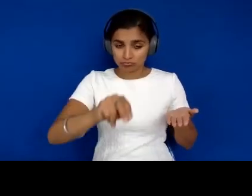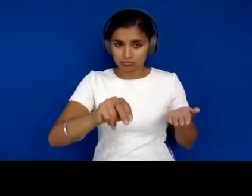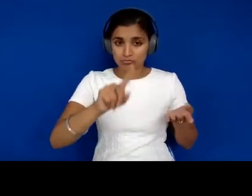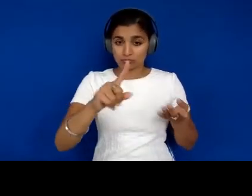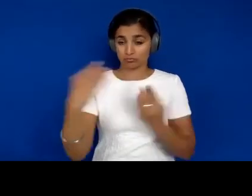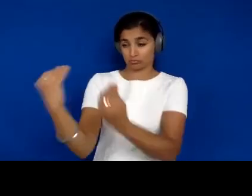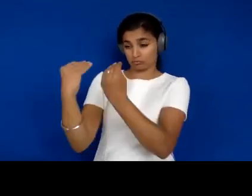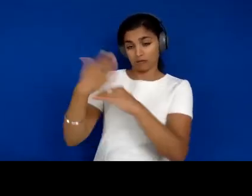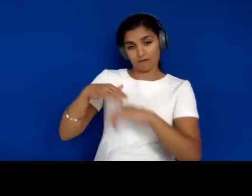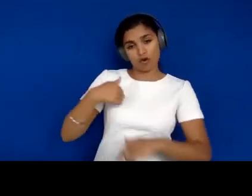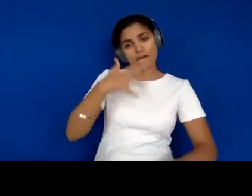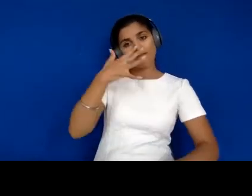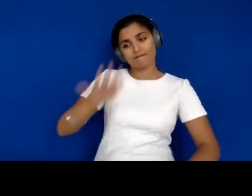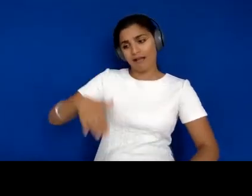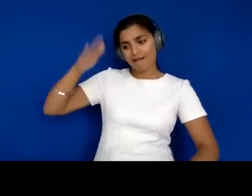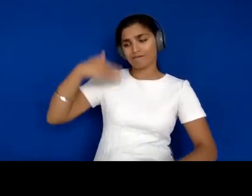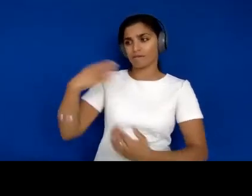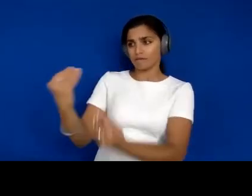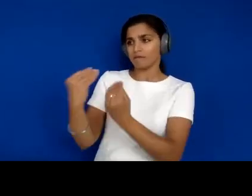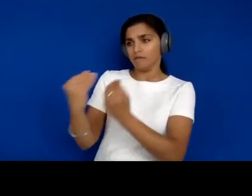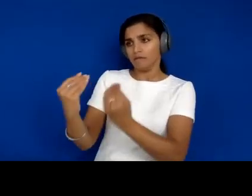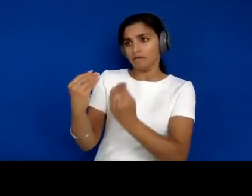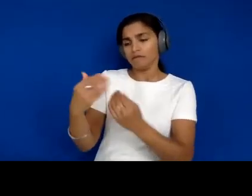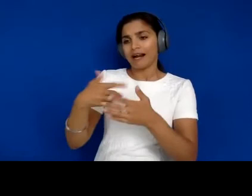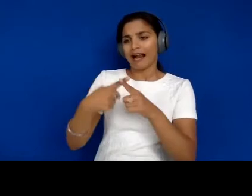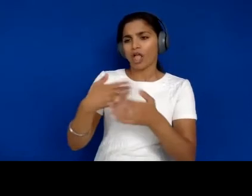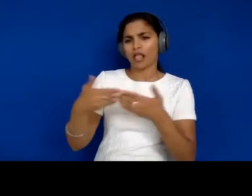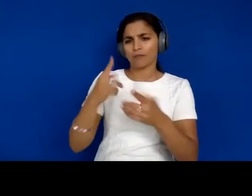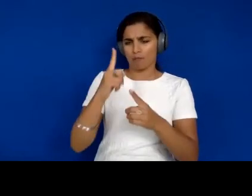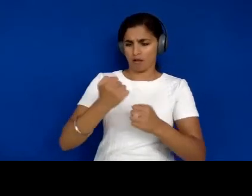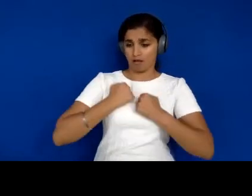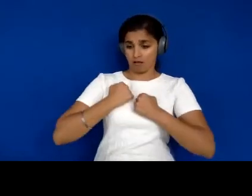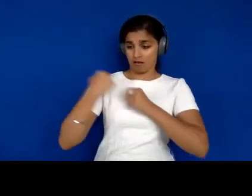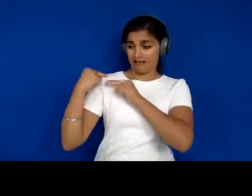was five years old Walter languages my moochick Quechua and